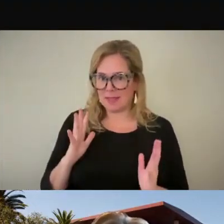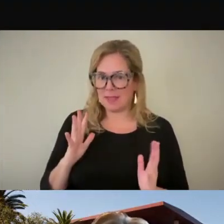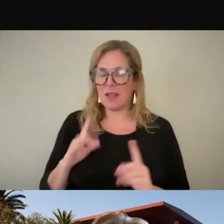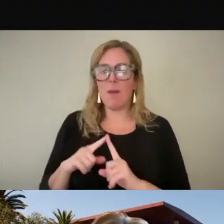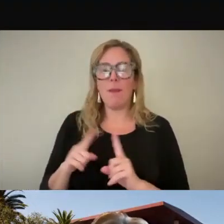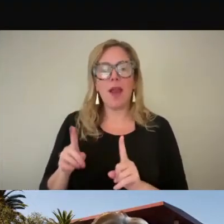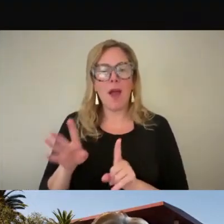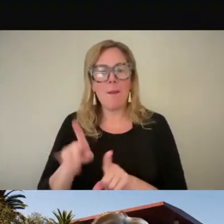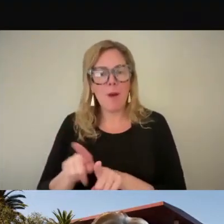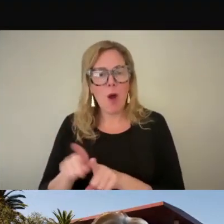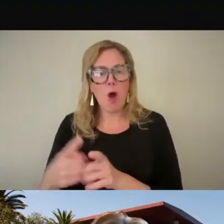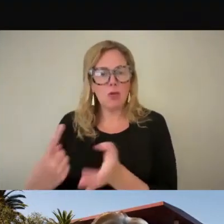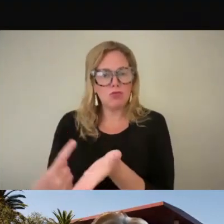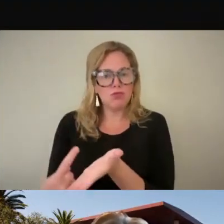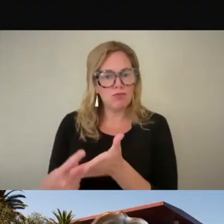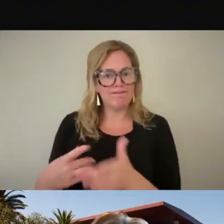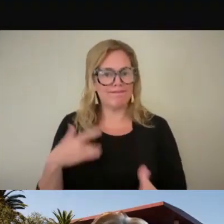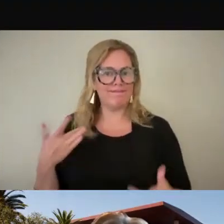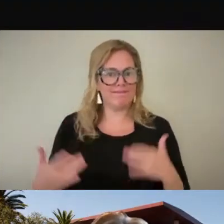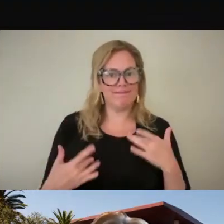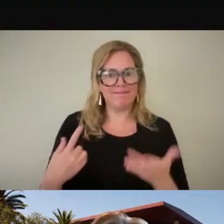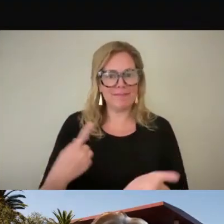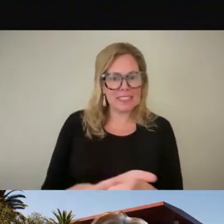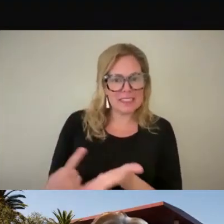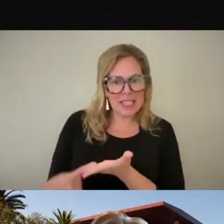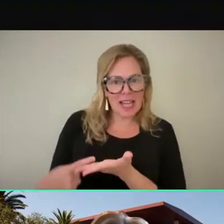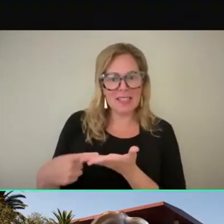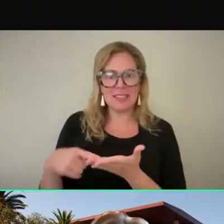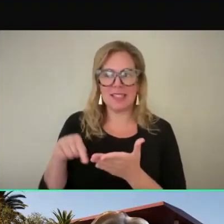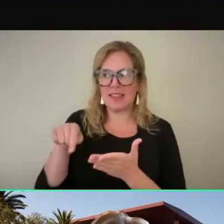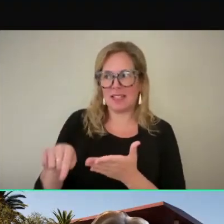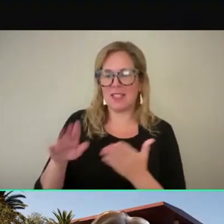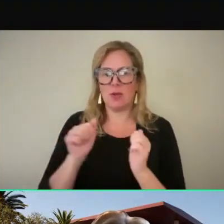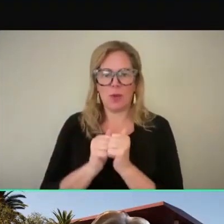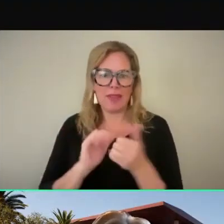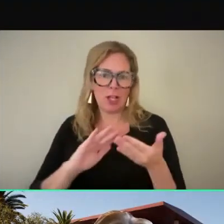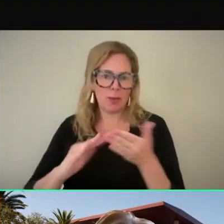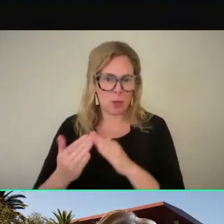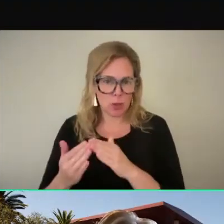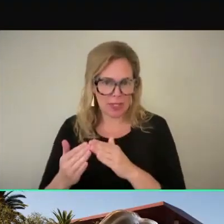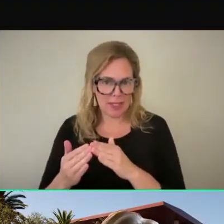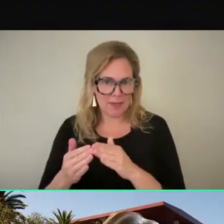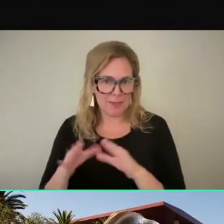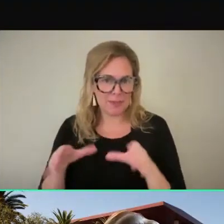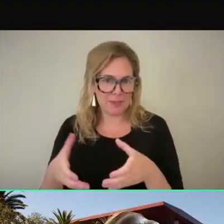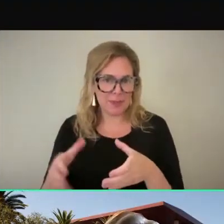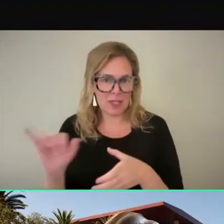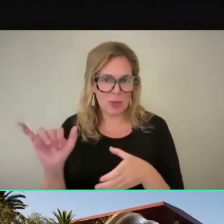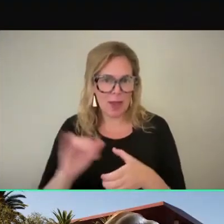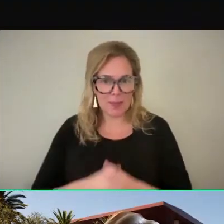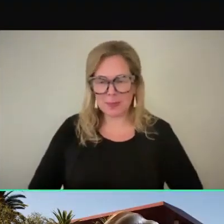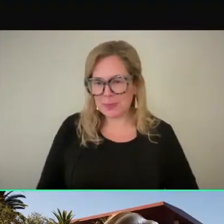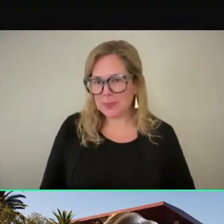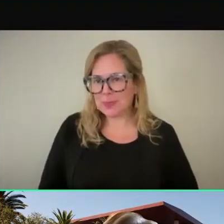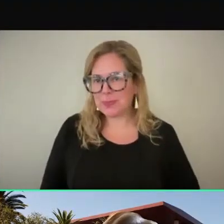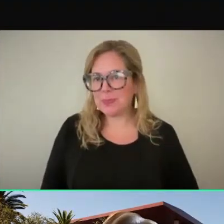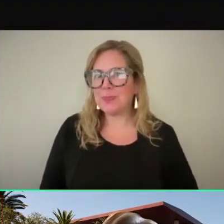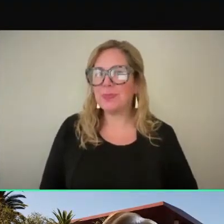about this as a community member as well. >> Holly Tabor: Thank you, next slide. So